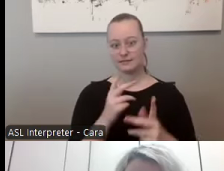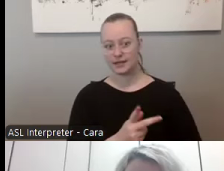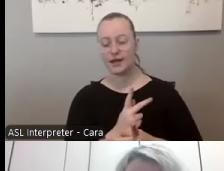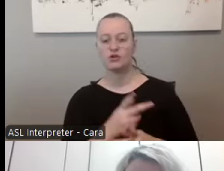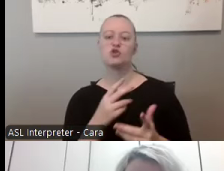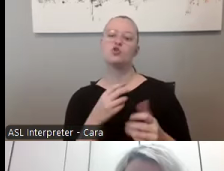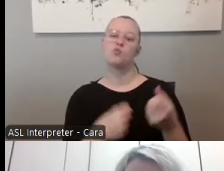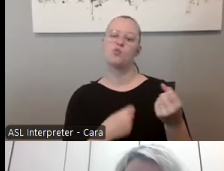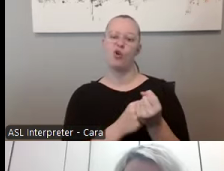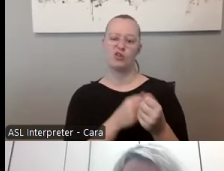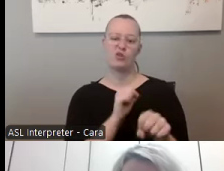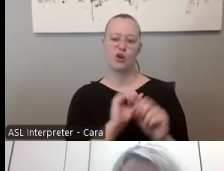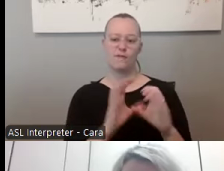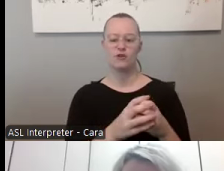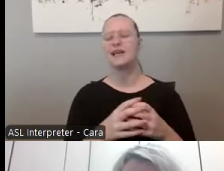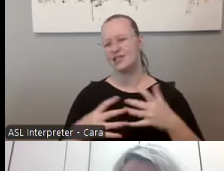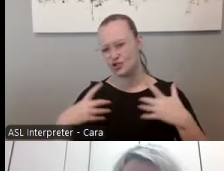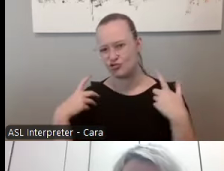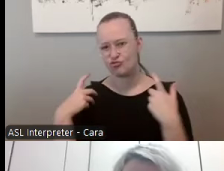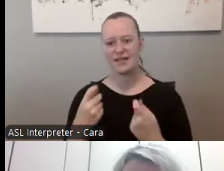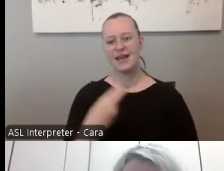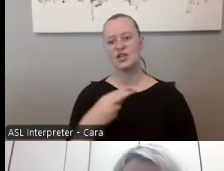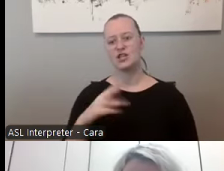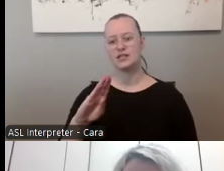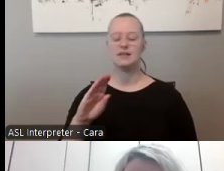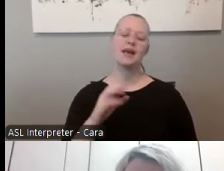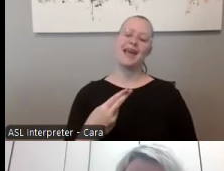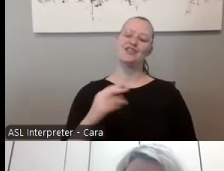together to strengthen the HCBS workforce data infrastructure.